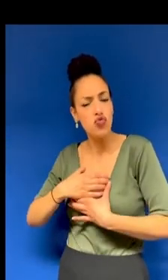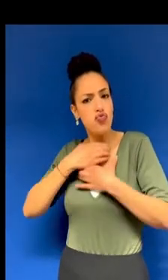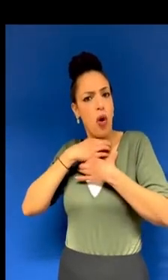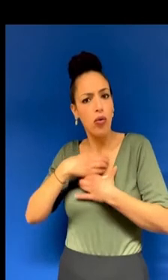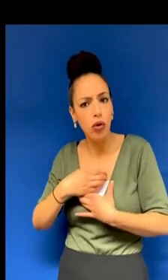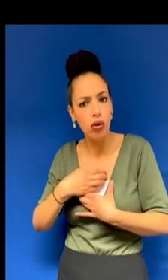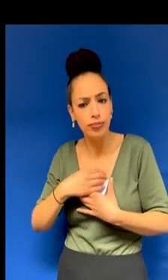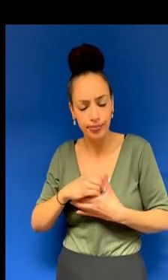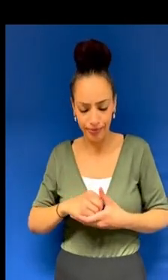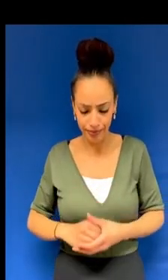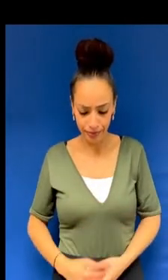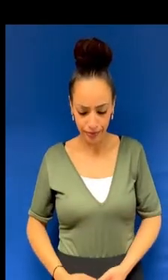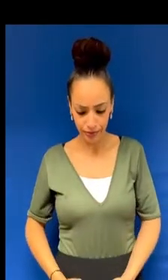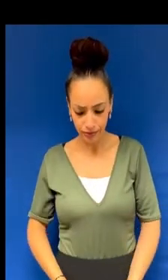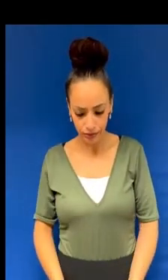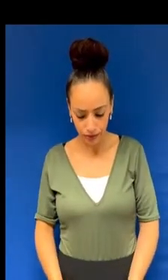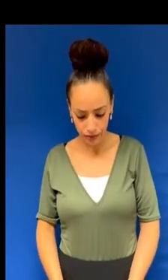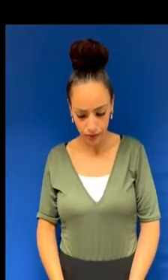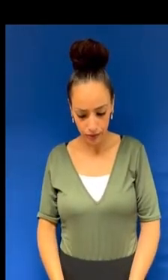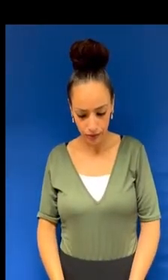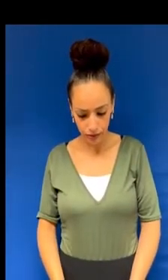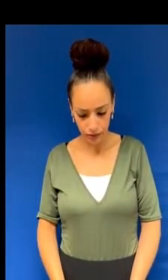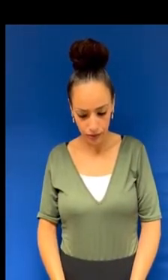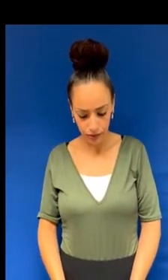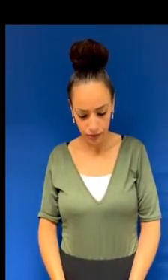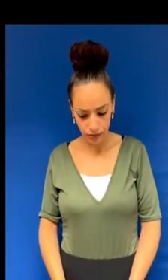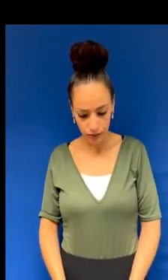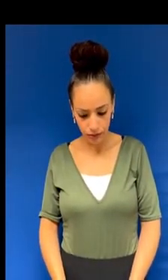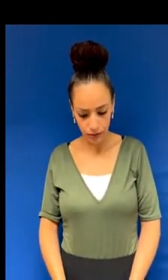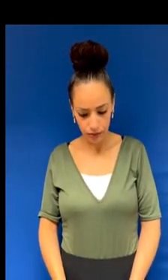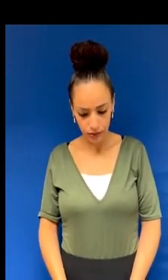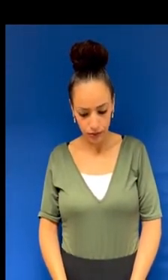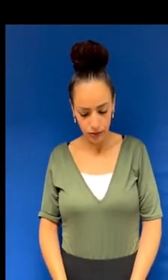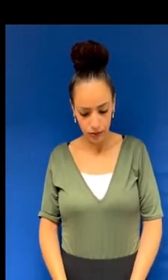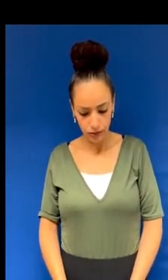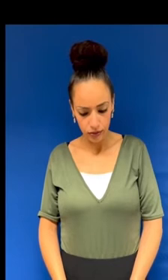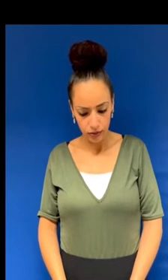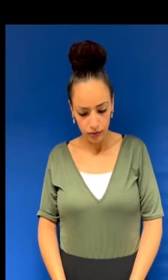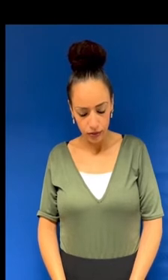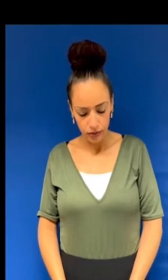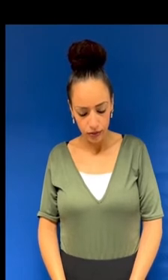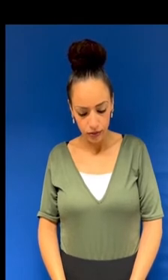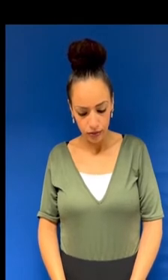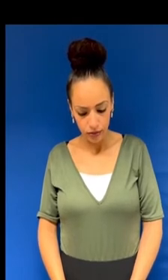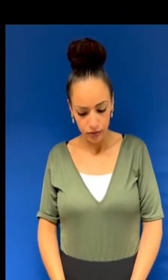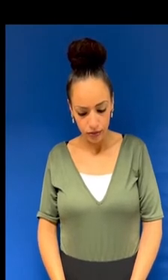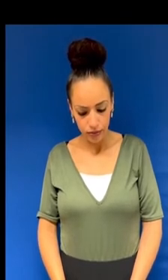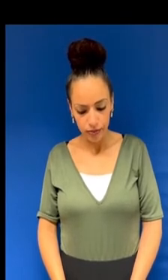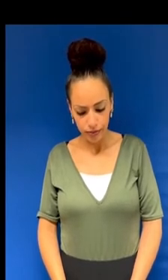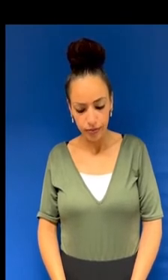the fact that this high death rate was happening in their borough is really shocking to them.